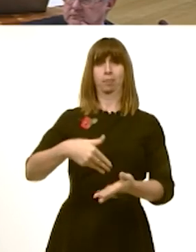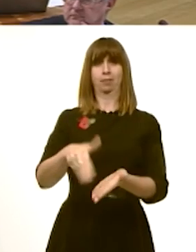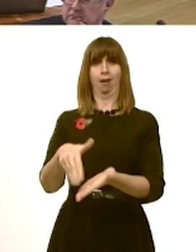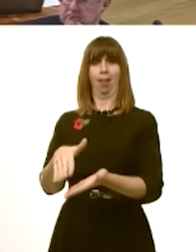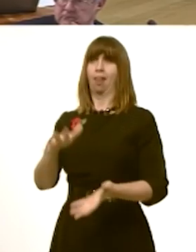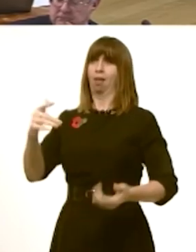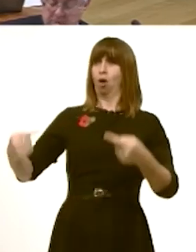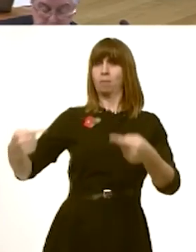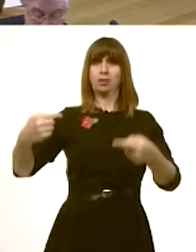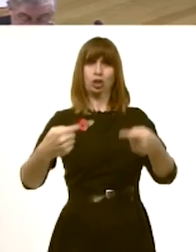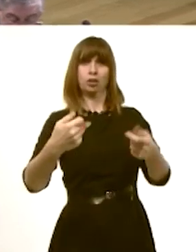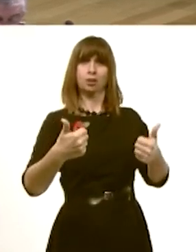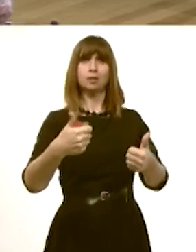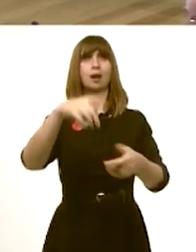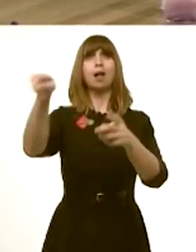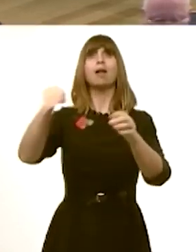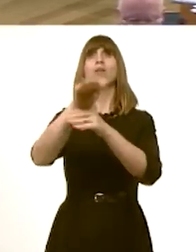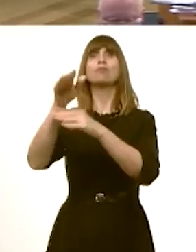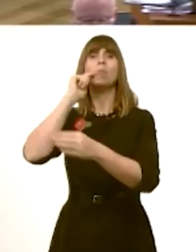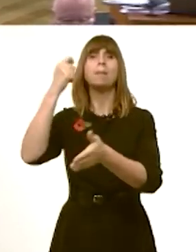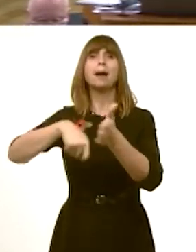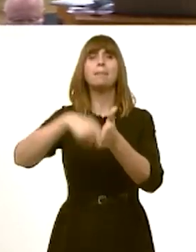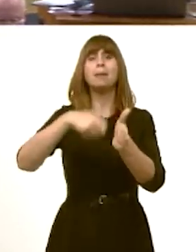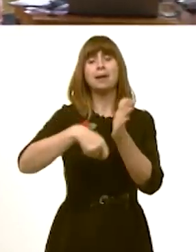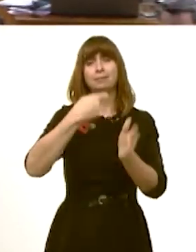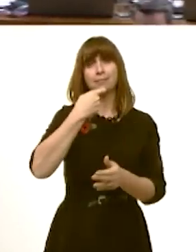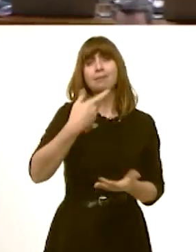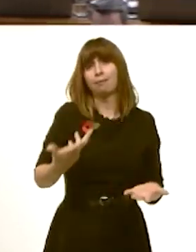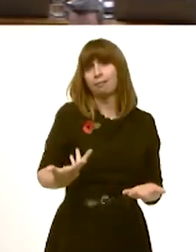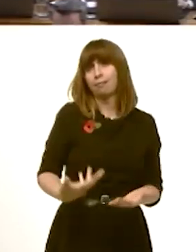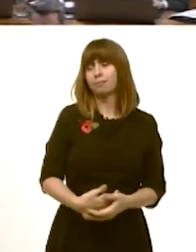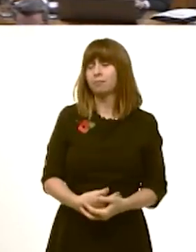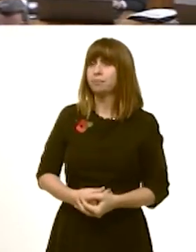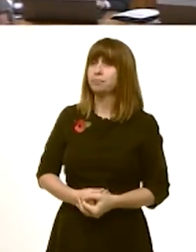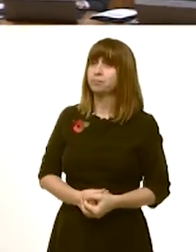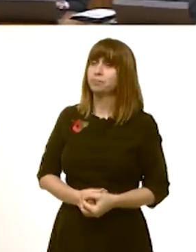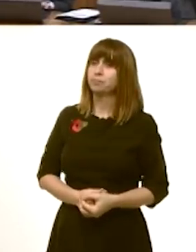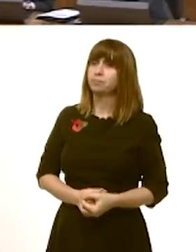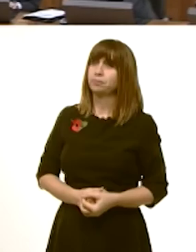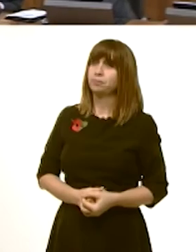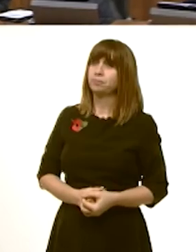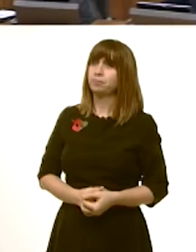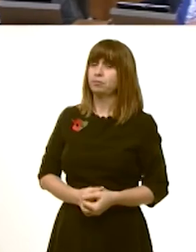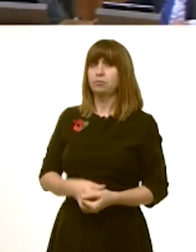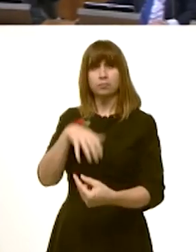Paul Davies: Maeín bwysig, Brif Weinidog, fod eich Llywodraeth chi hefyd yn gwneud yr hyn rydych chiín galluíi wneud i gefnogiír diwydiant.